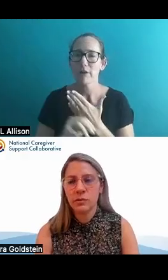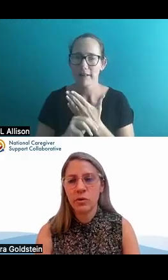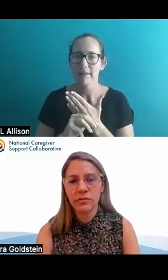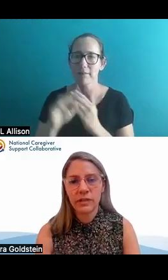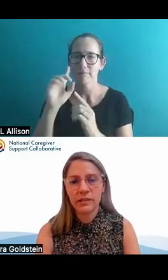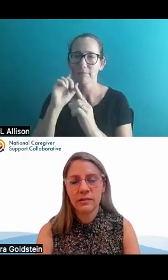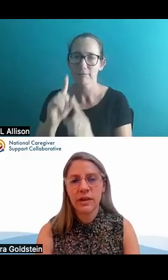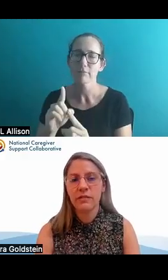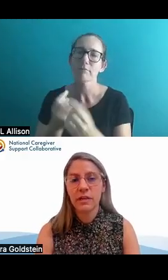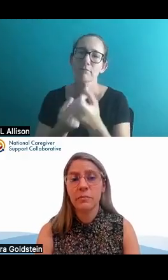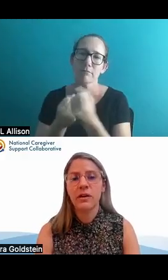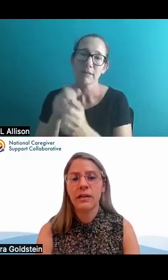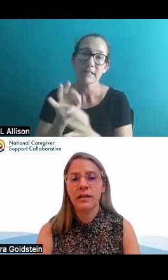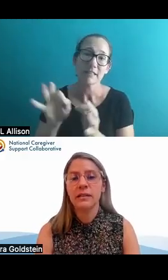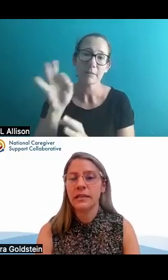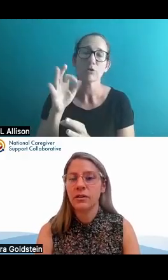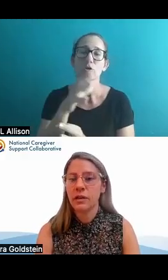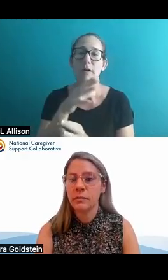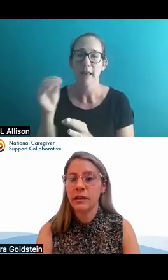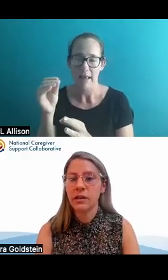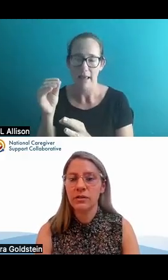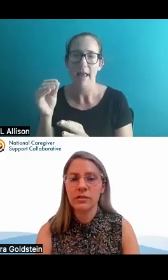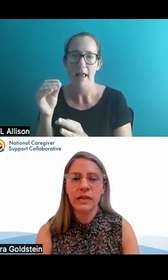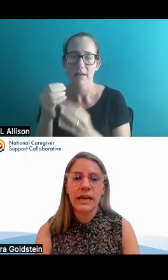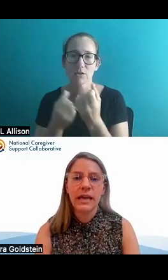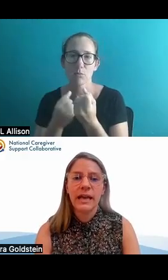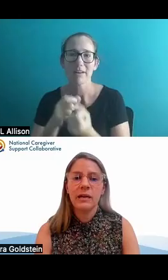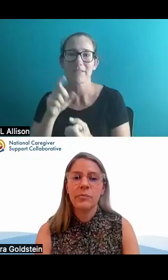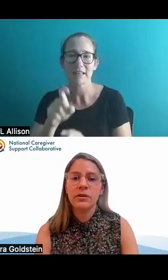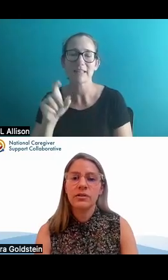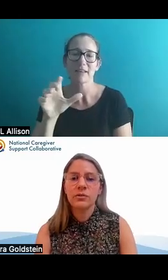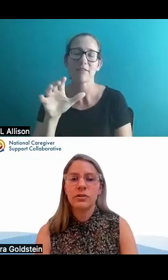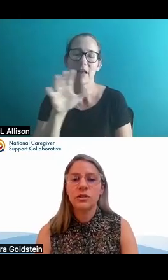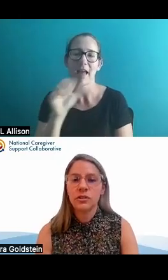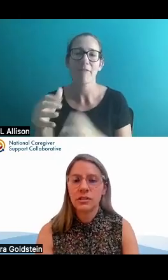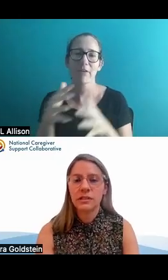supportive needs of African-American and Latino family caregivers. It partners with churches and